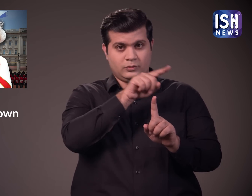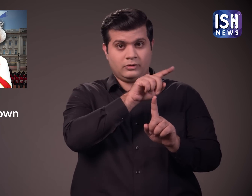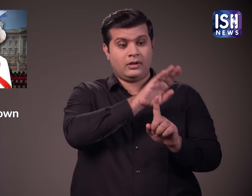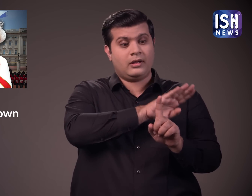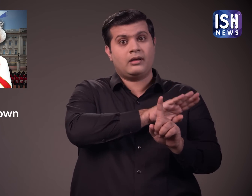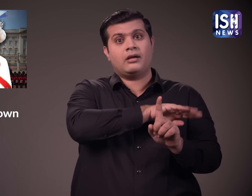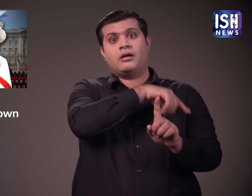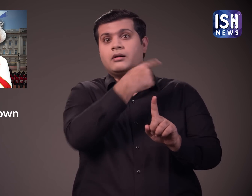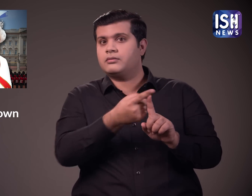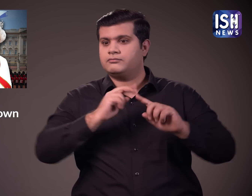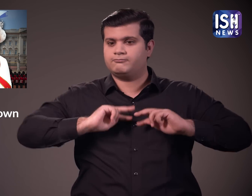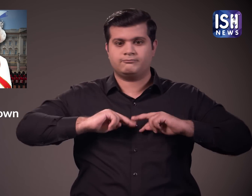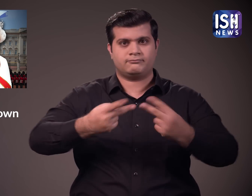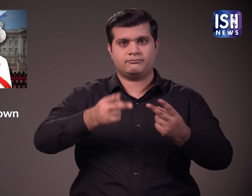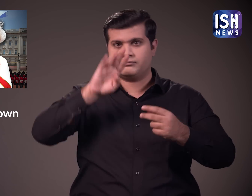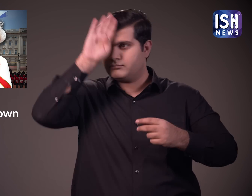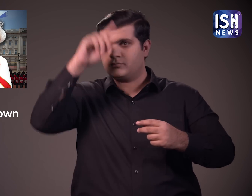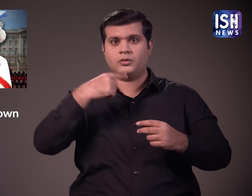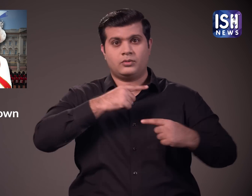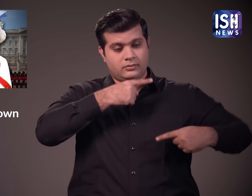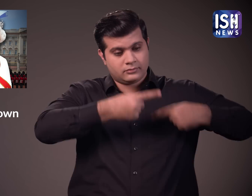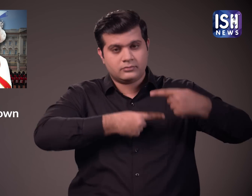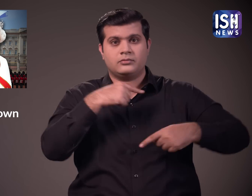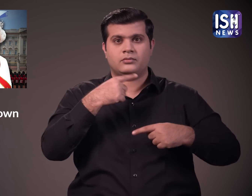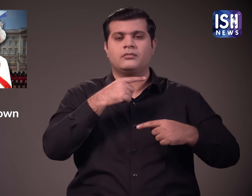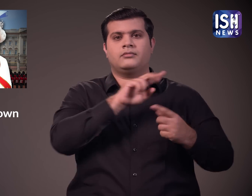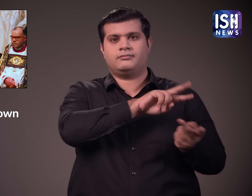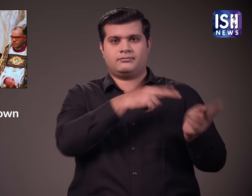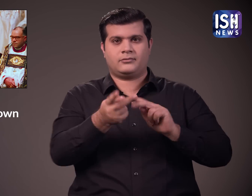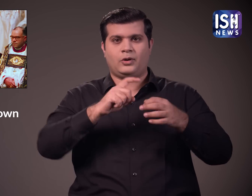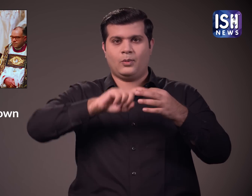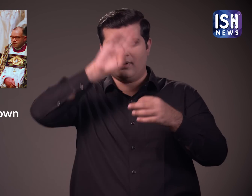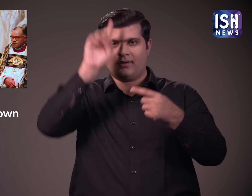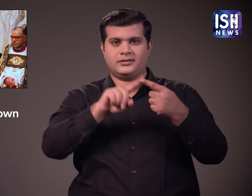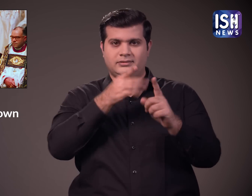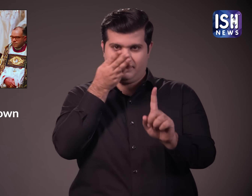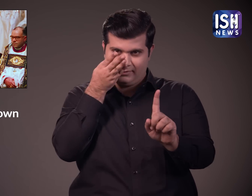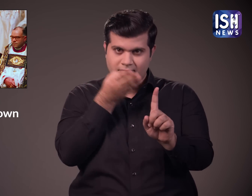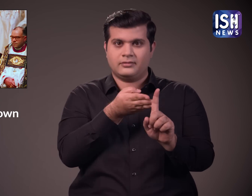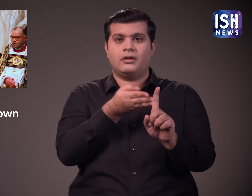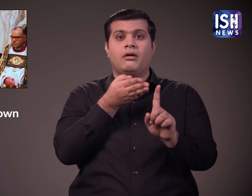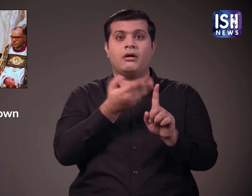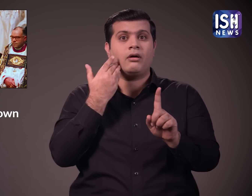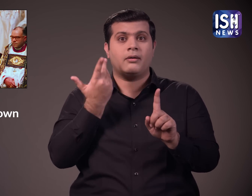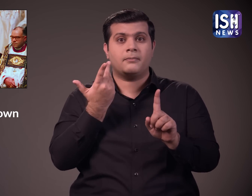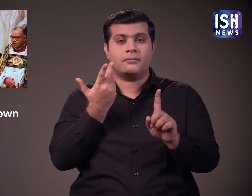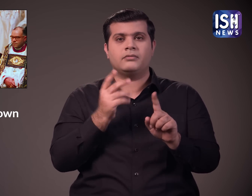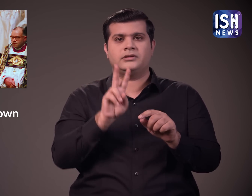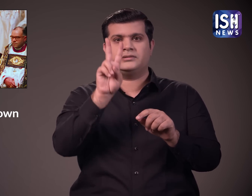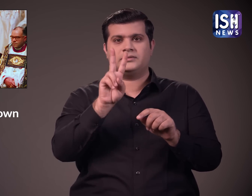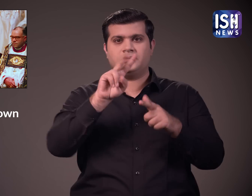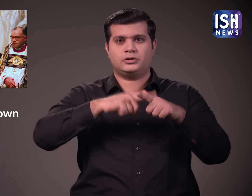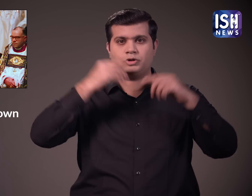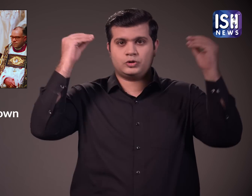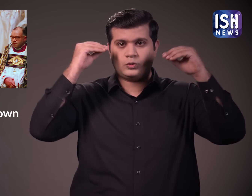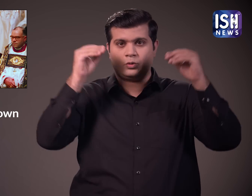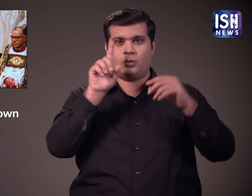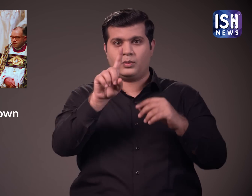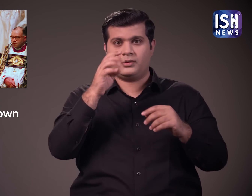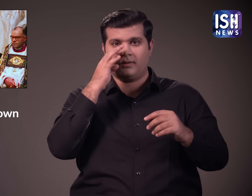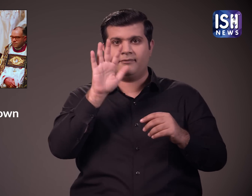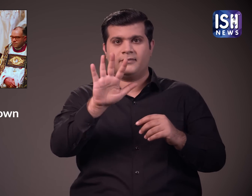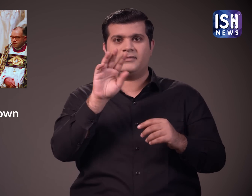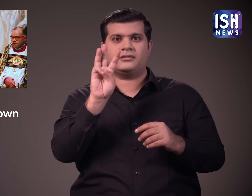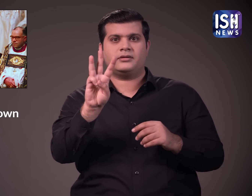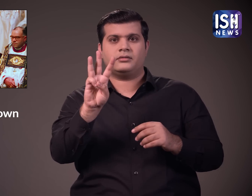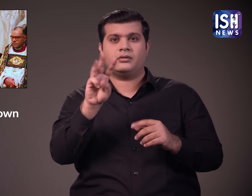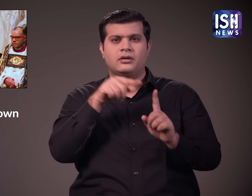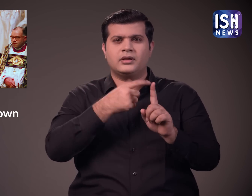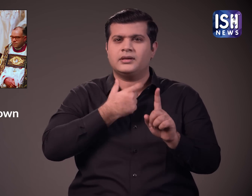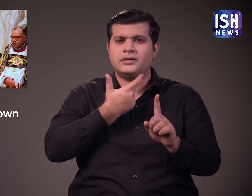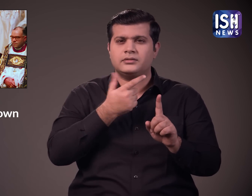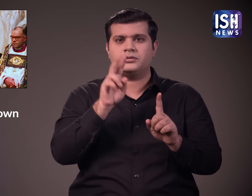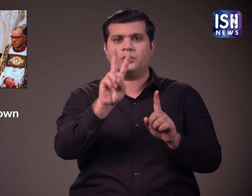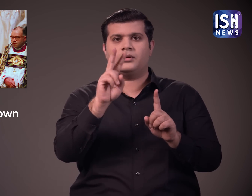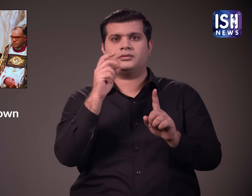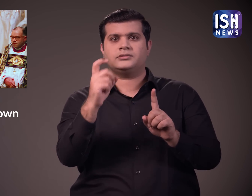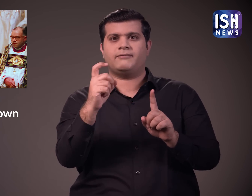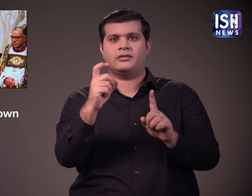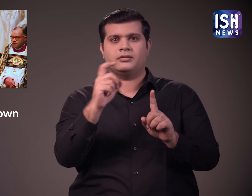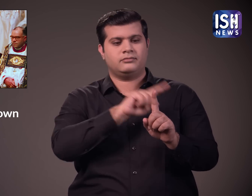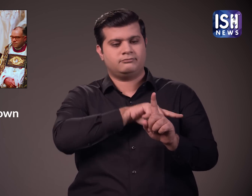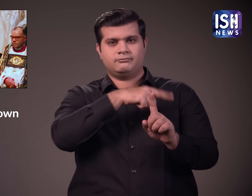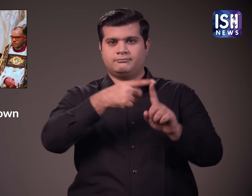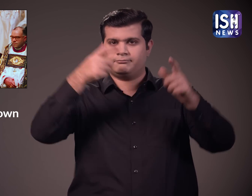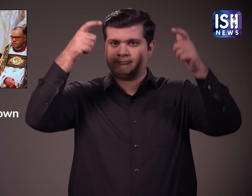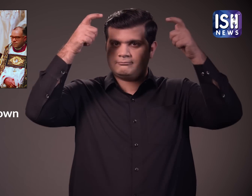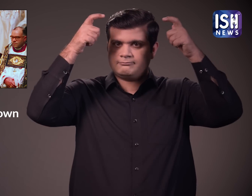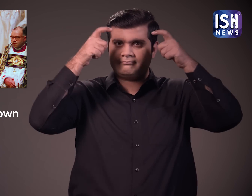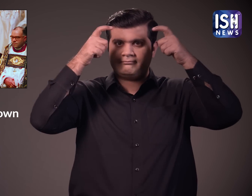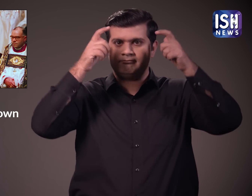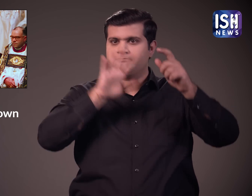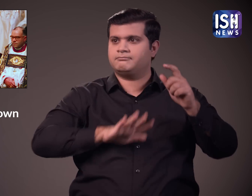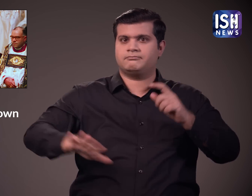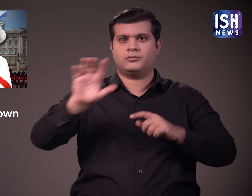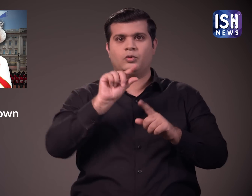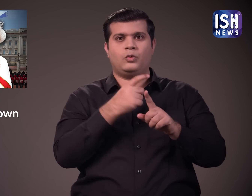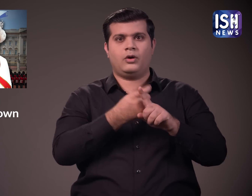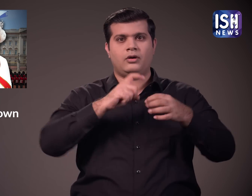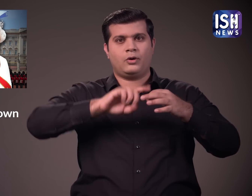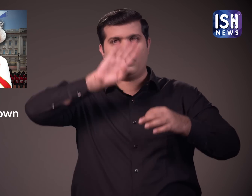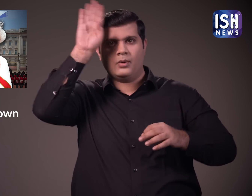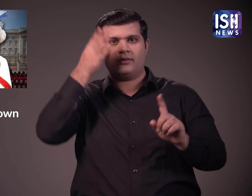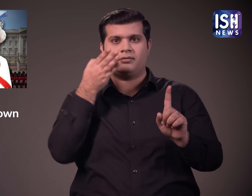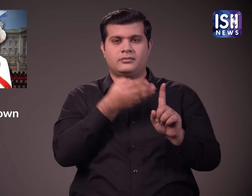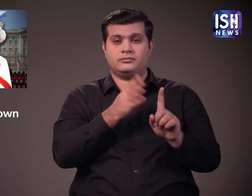after which Elizabeth at the age of 27 was crowned as the Queen of UK on 2nd June 1953.